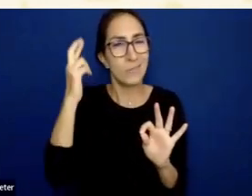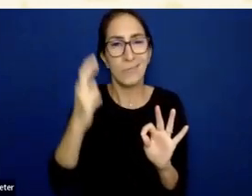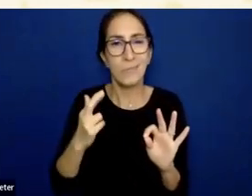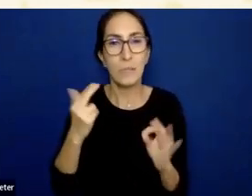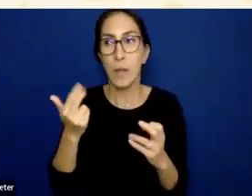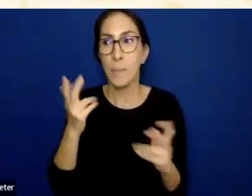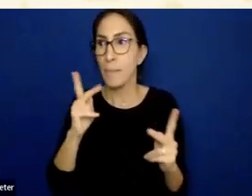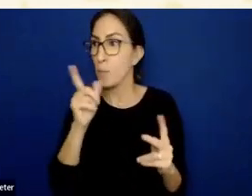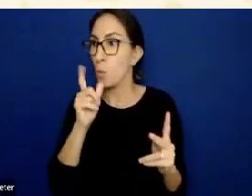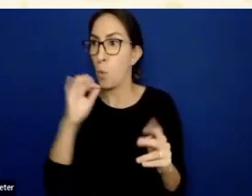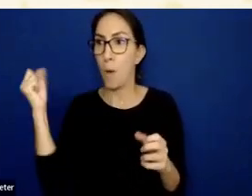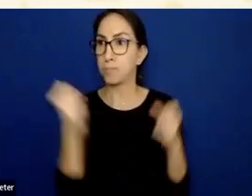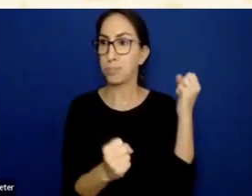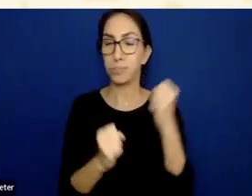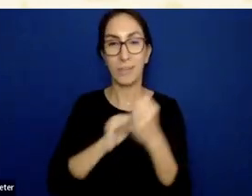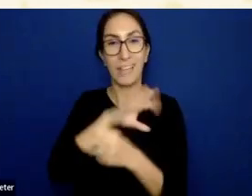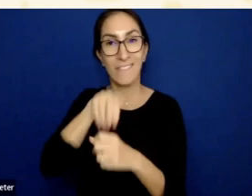I always talk about this topic.